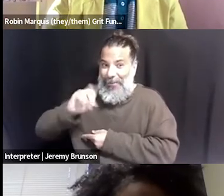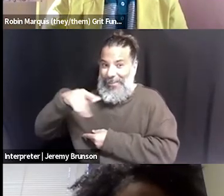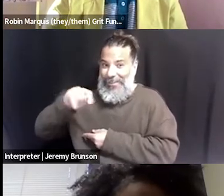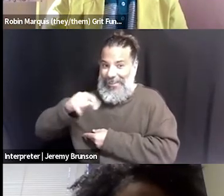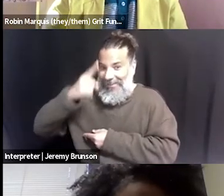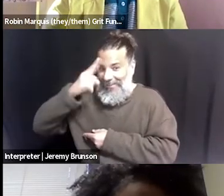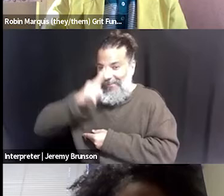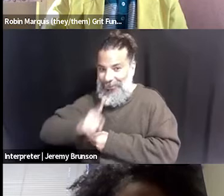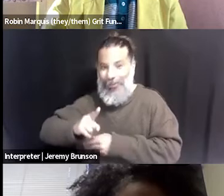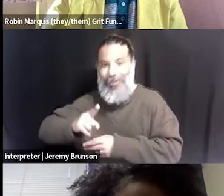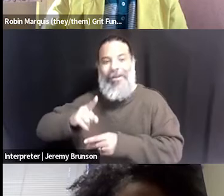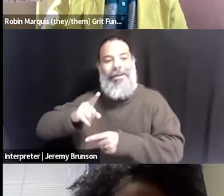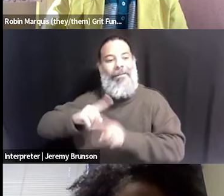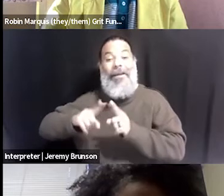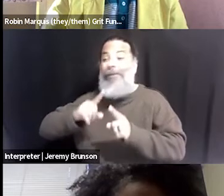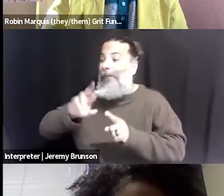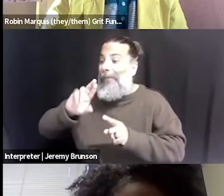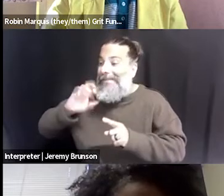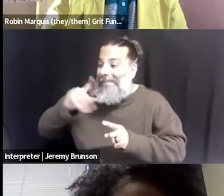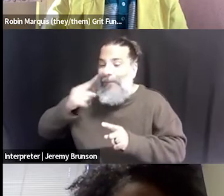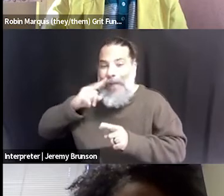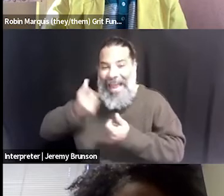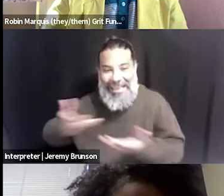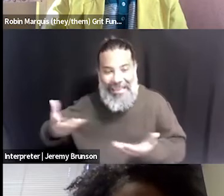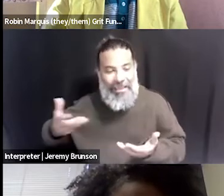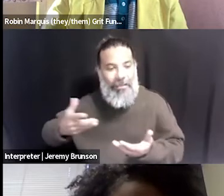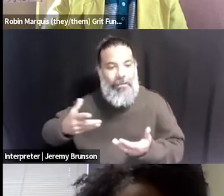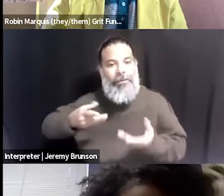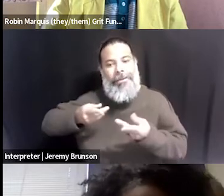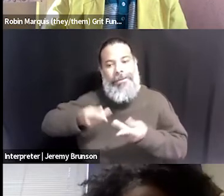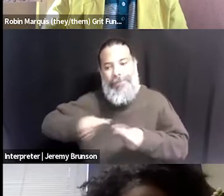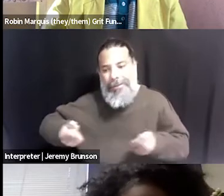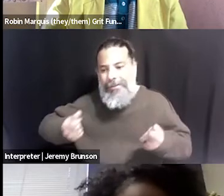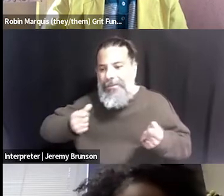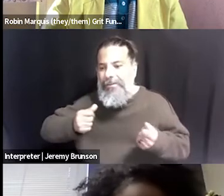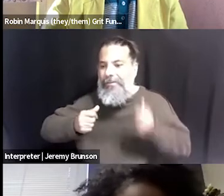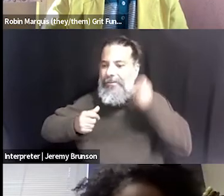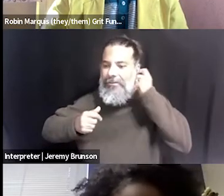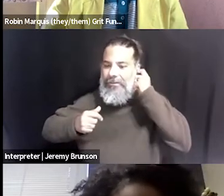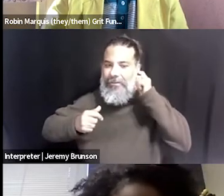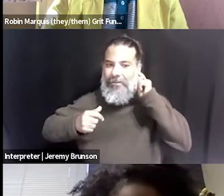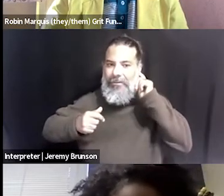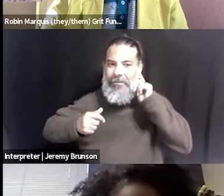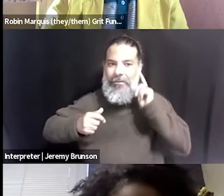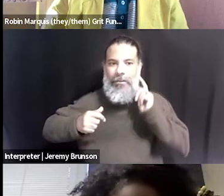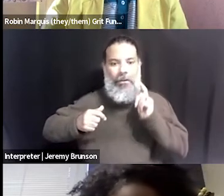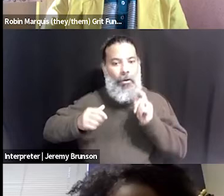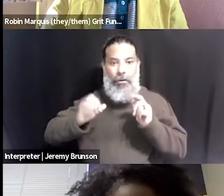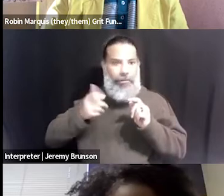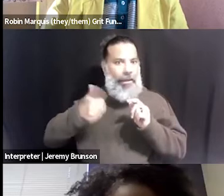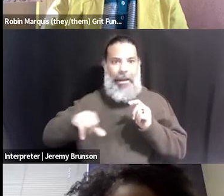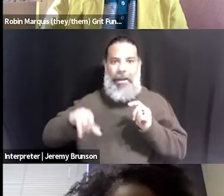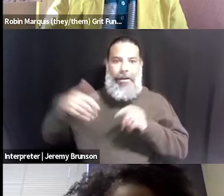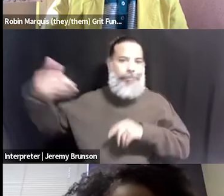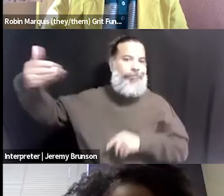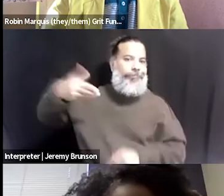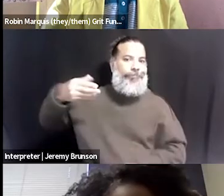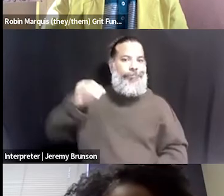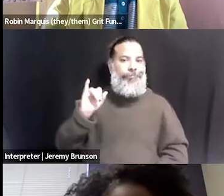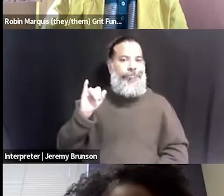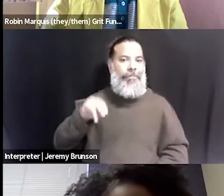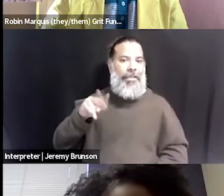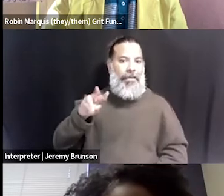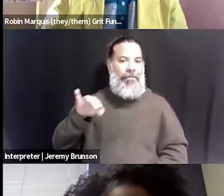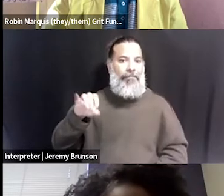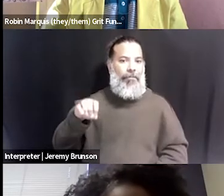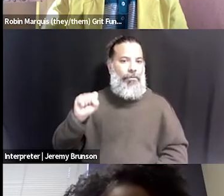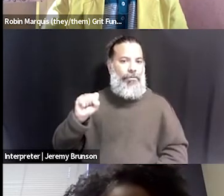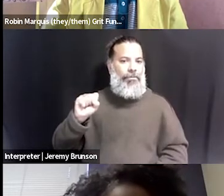If there are receipts for expenses or if there is any invoicing either an artist or somebody